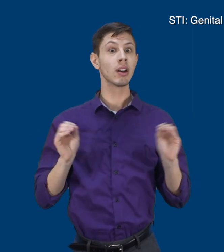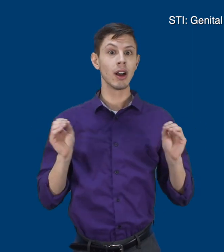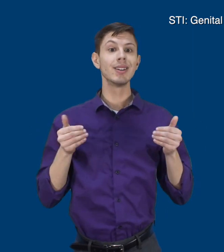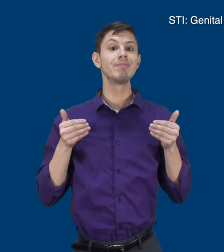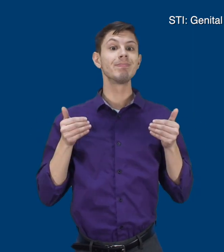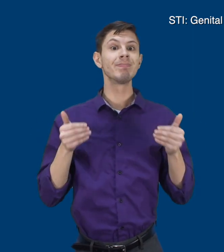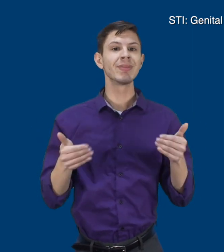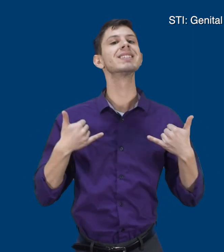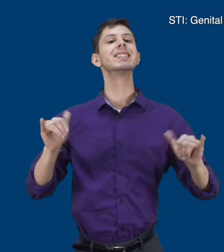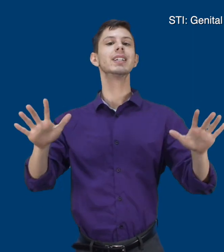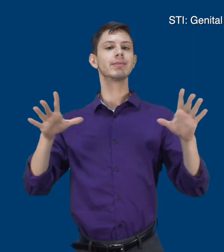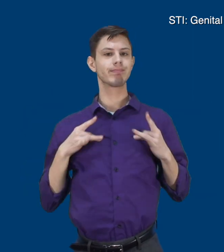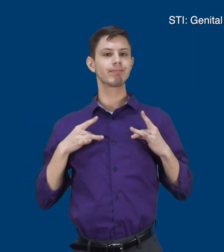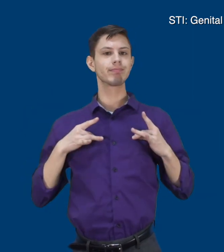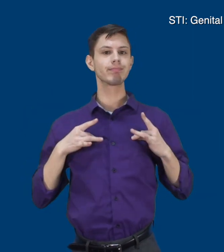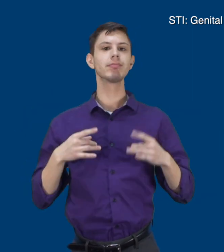but you can still get HSV when you do not see anything on the skin or genitals.